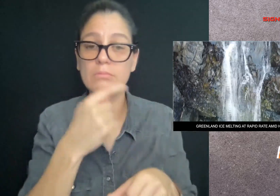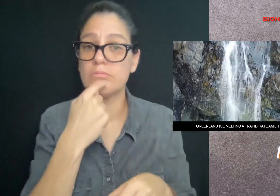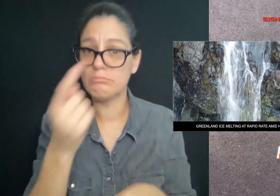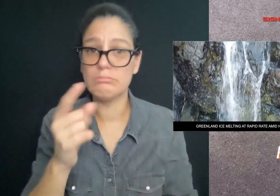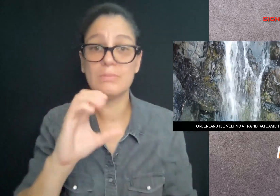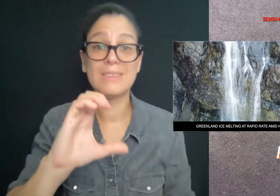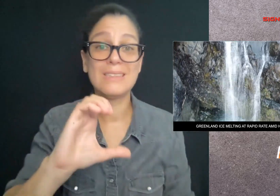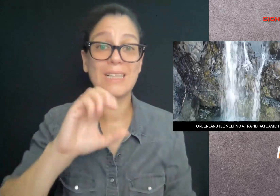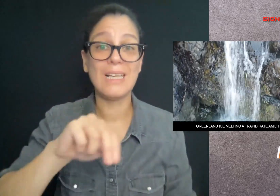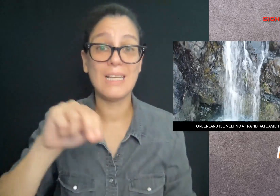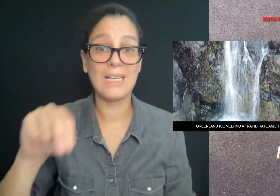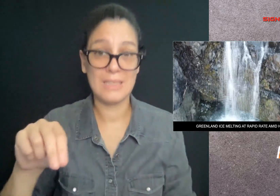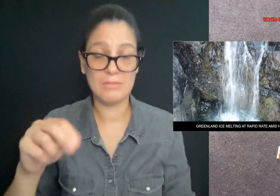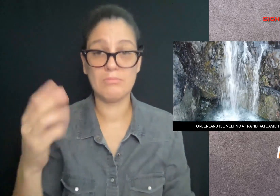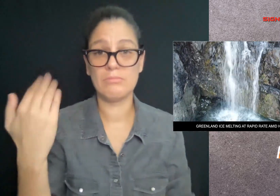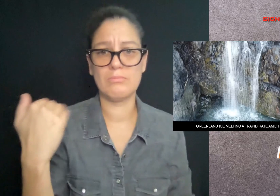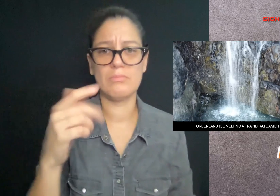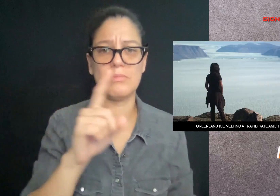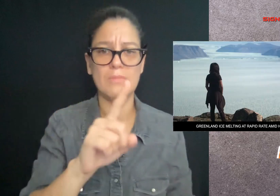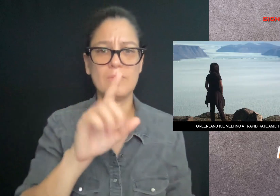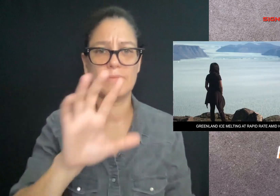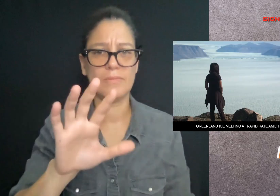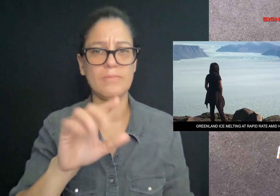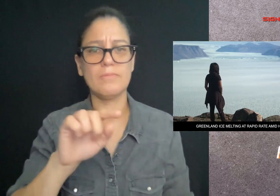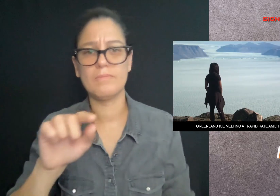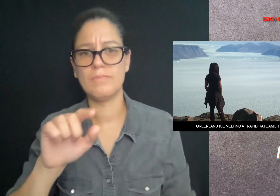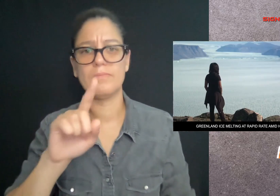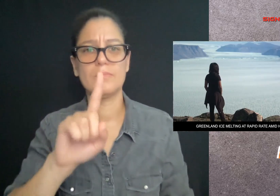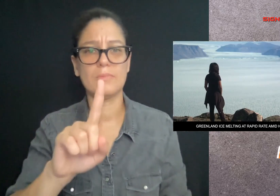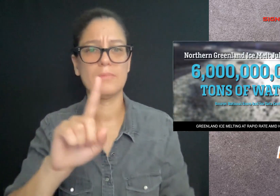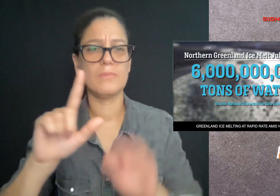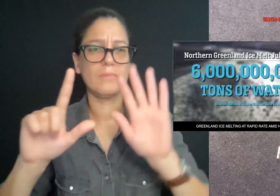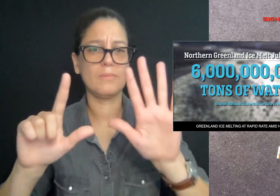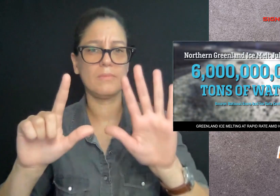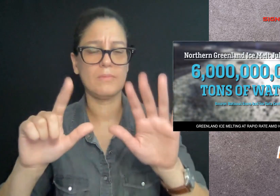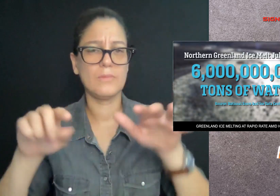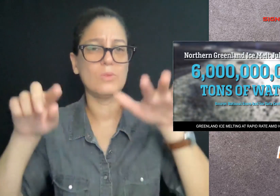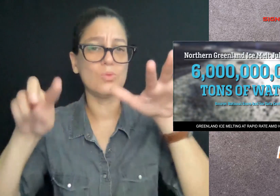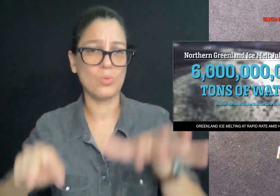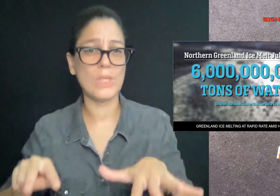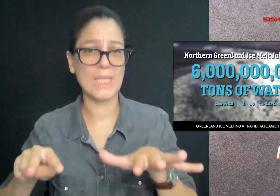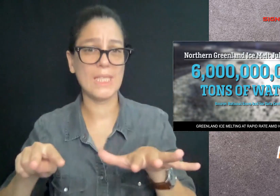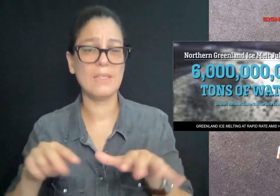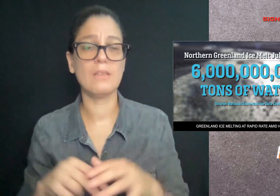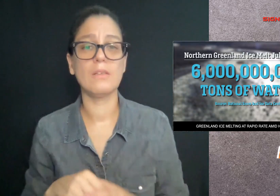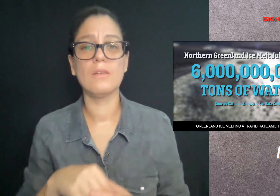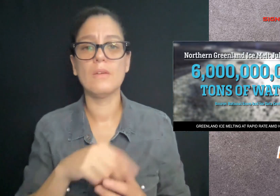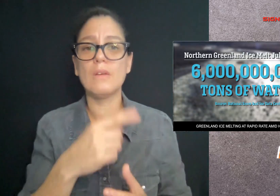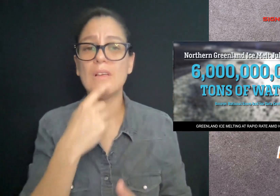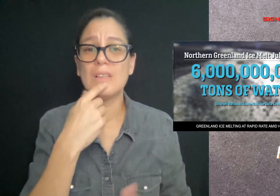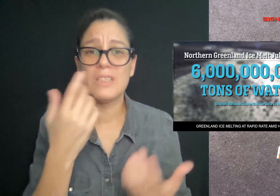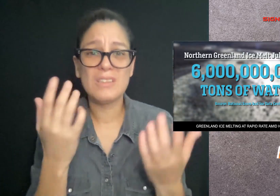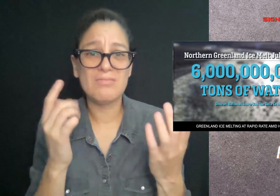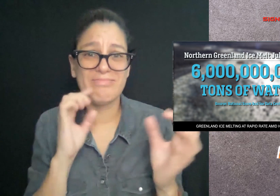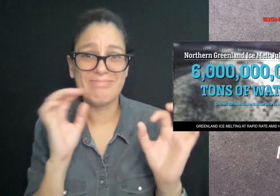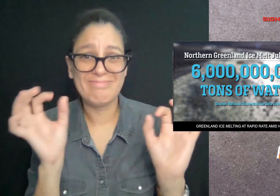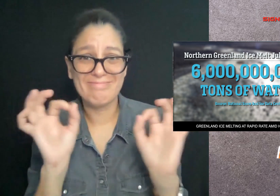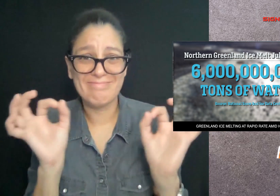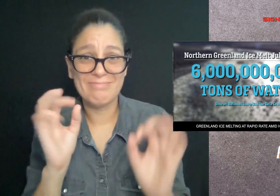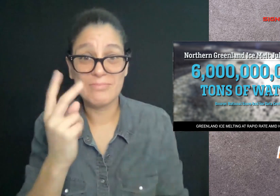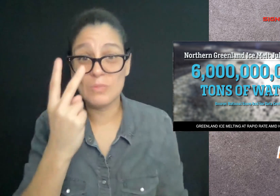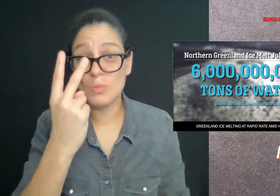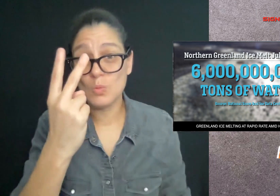the national snow and ice data center tells CNN from July 15 through the 17th just two